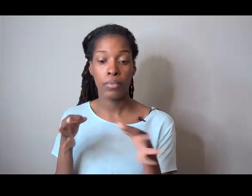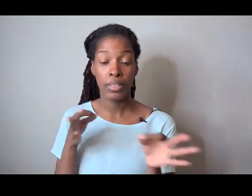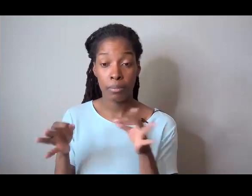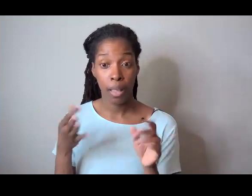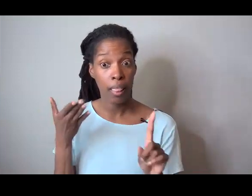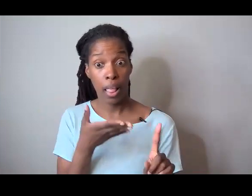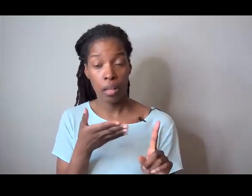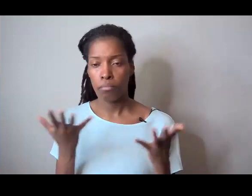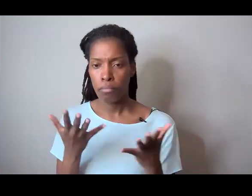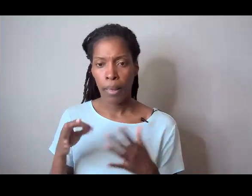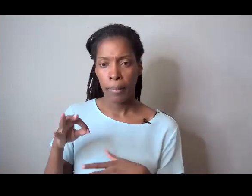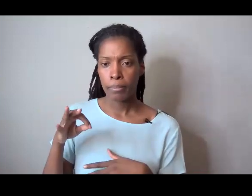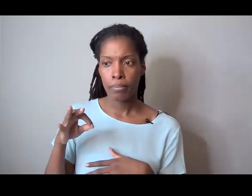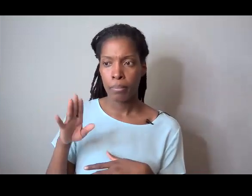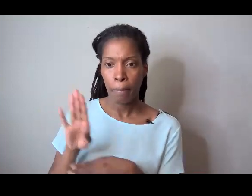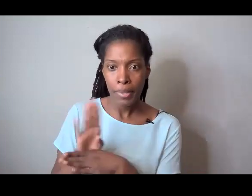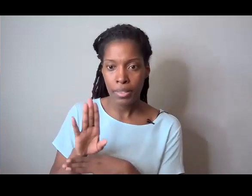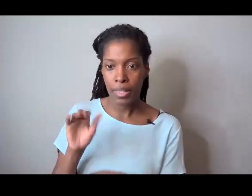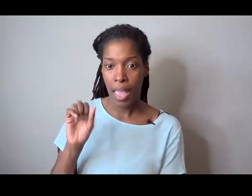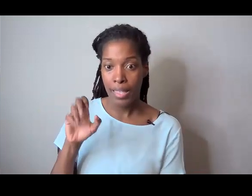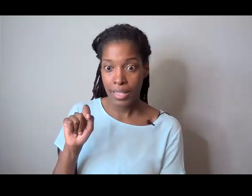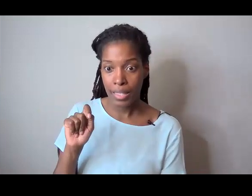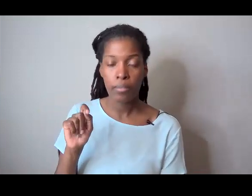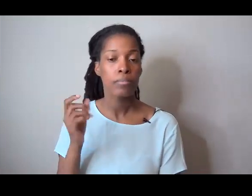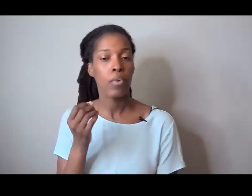Or you could include them on the written if you want